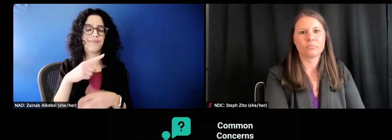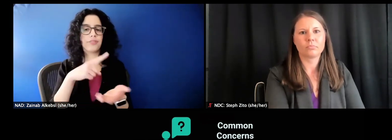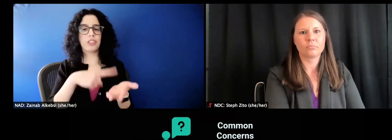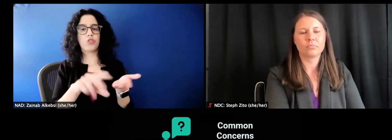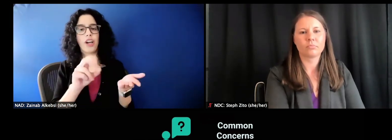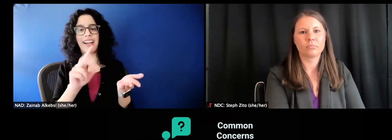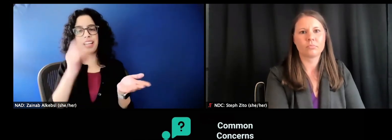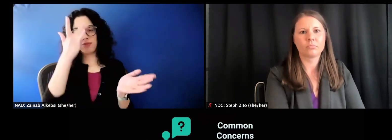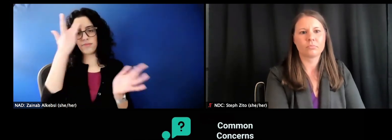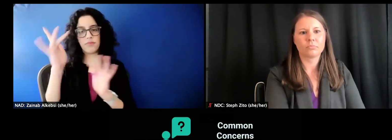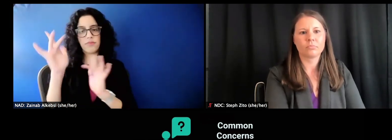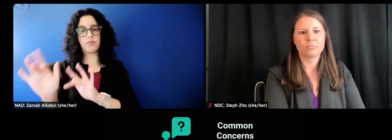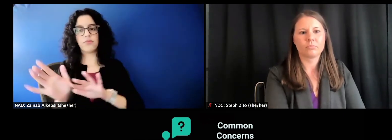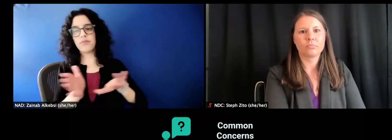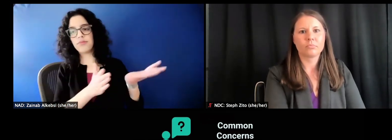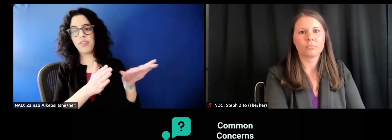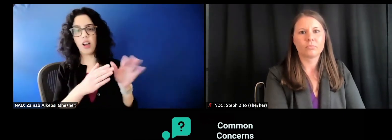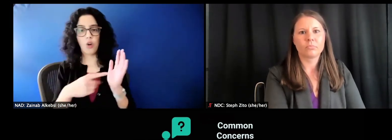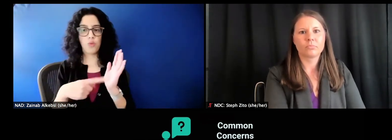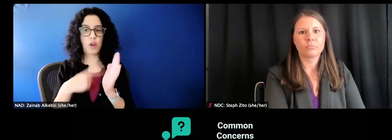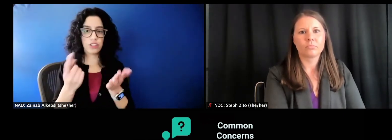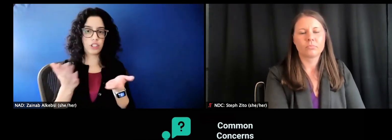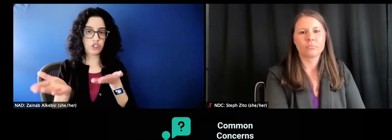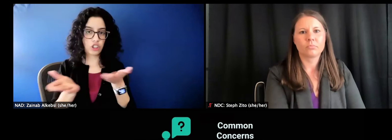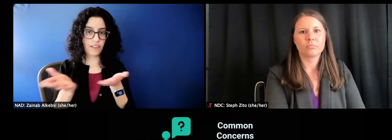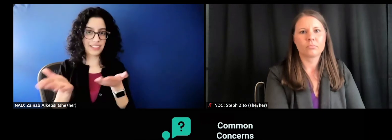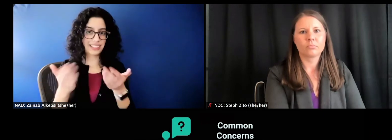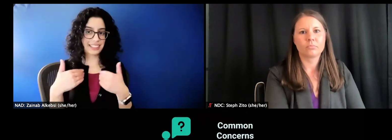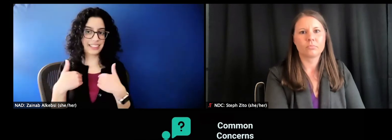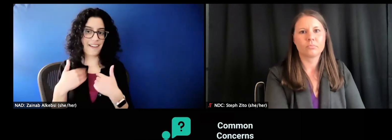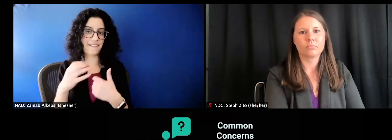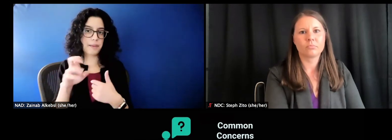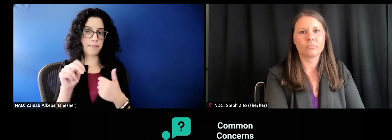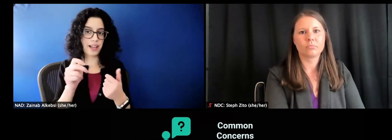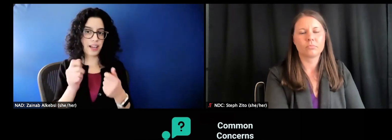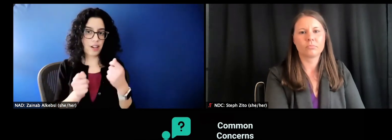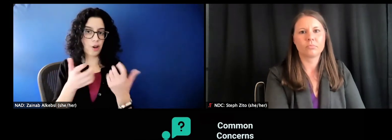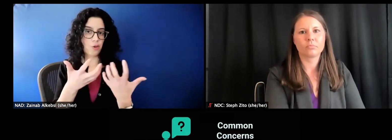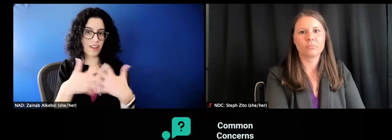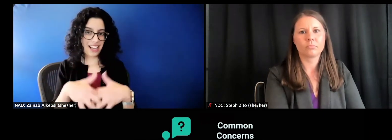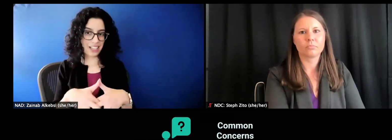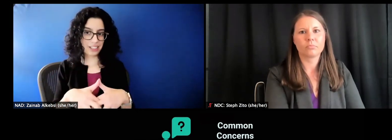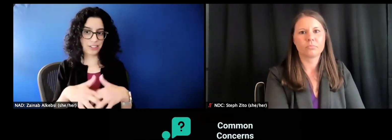check once the services have been arranged,